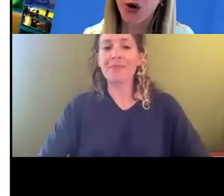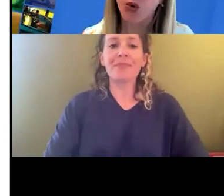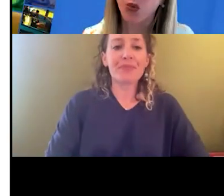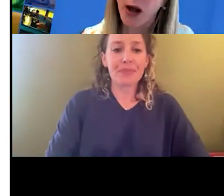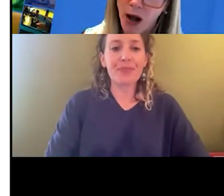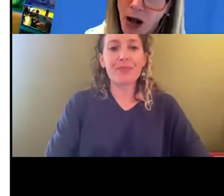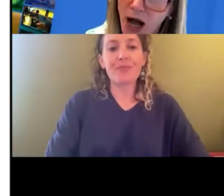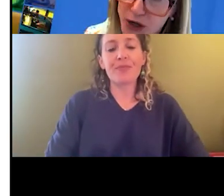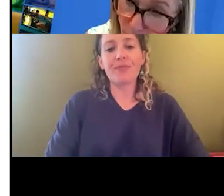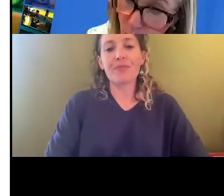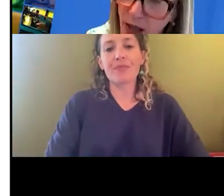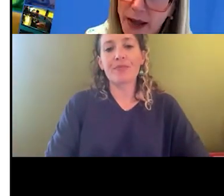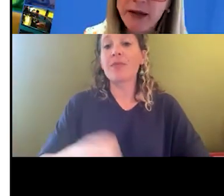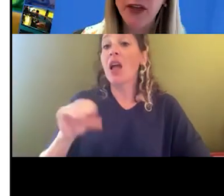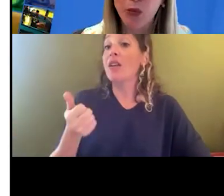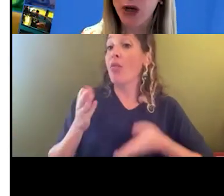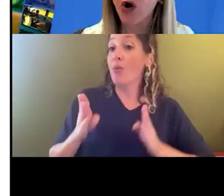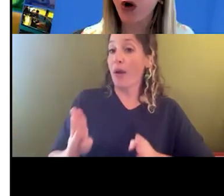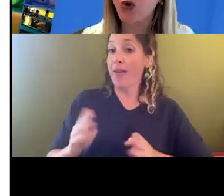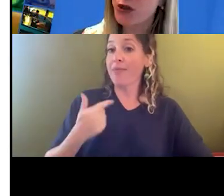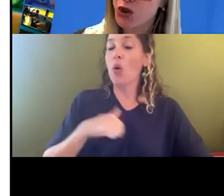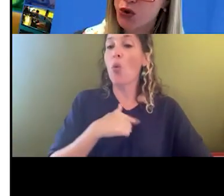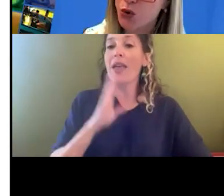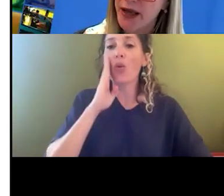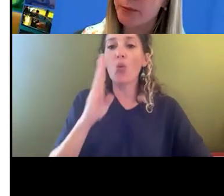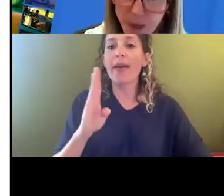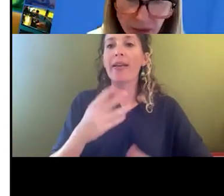Another way that we are going to implement